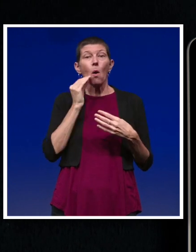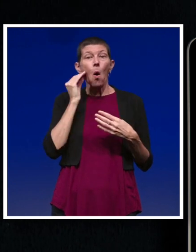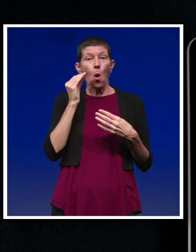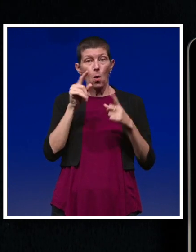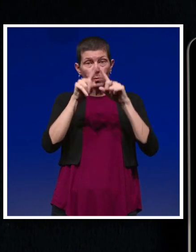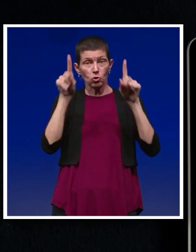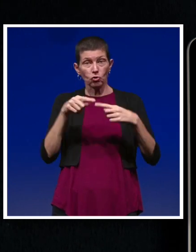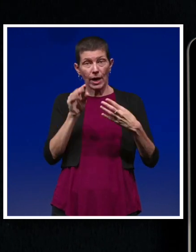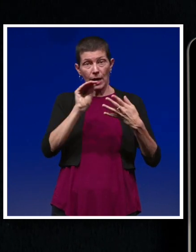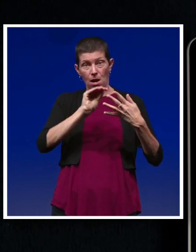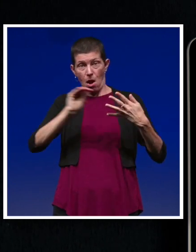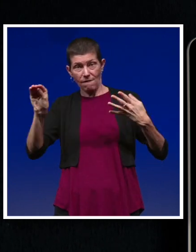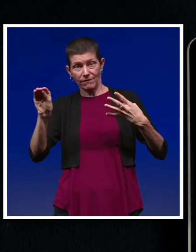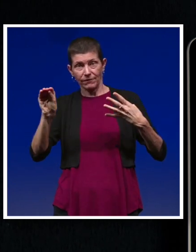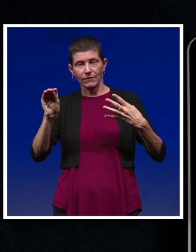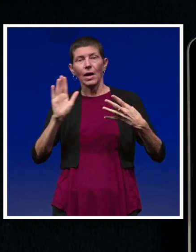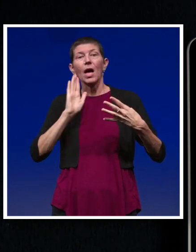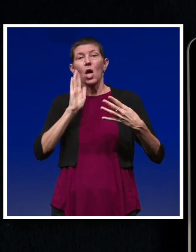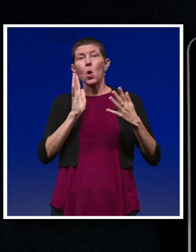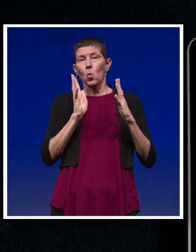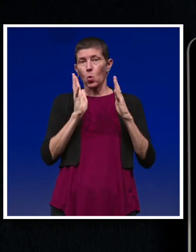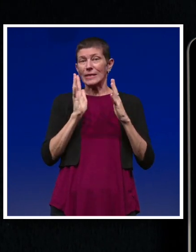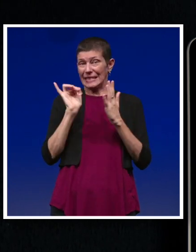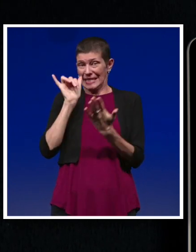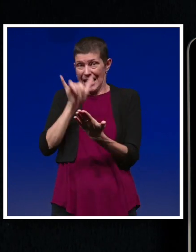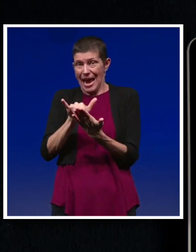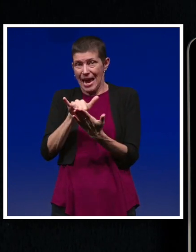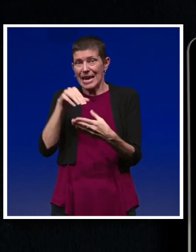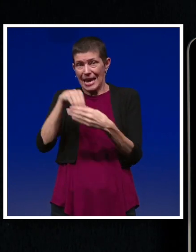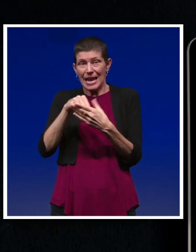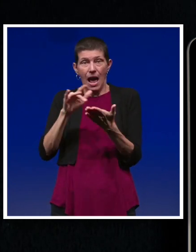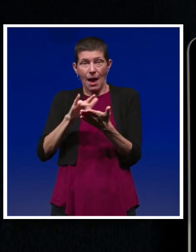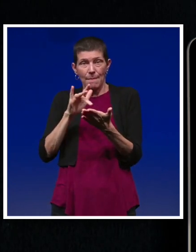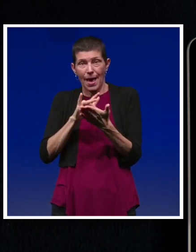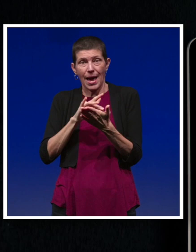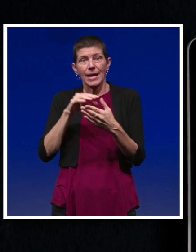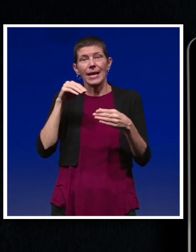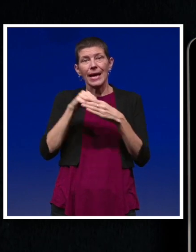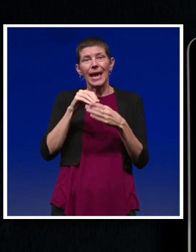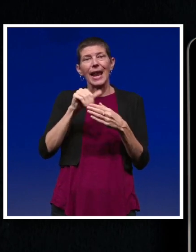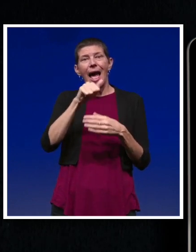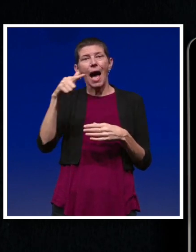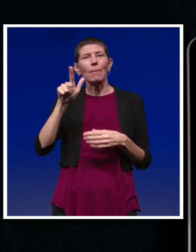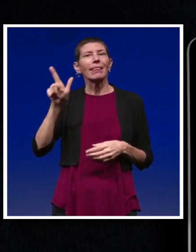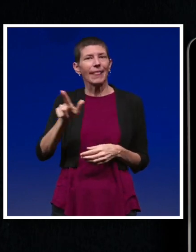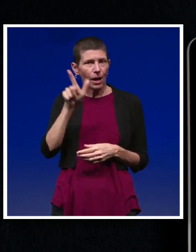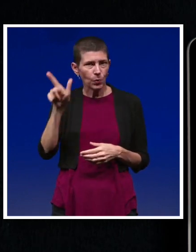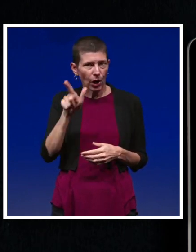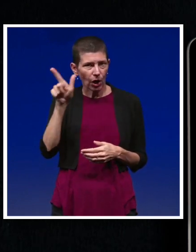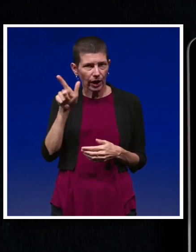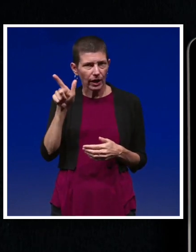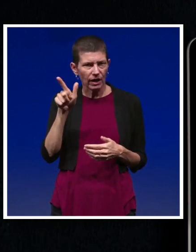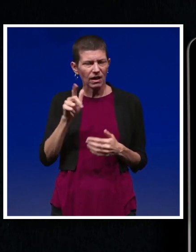If you remove the app from the home screen, it will stay on your iPad, located in the App Library.